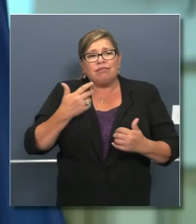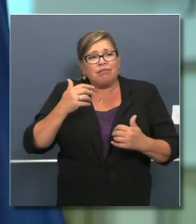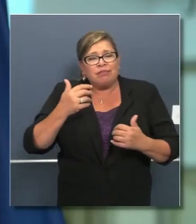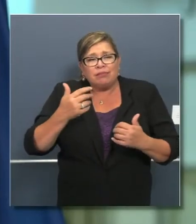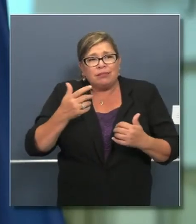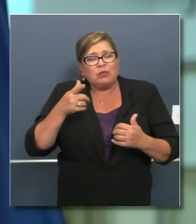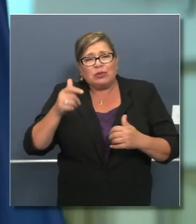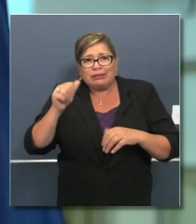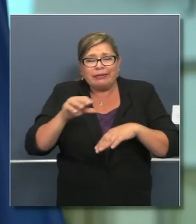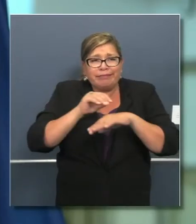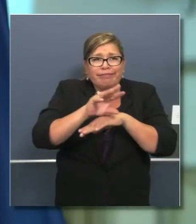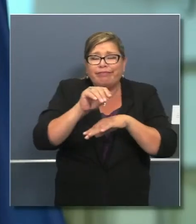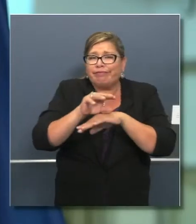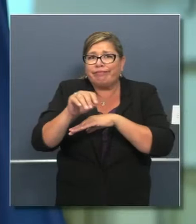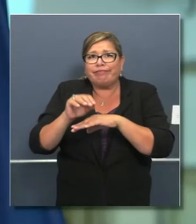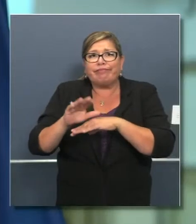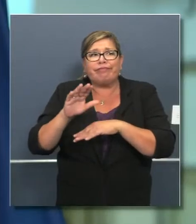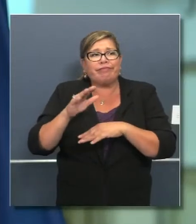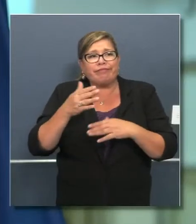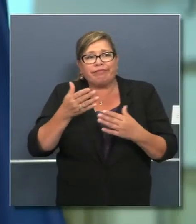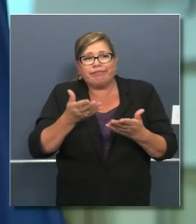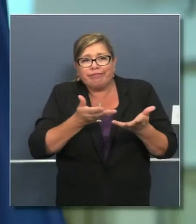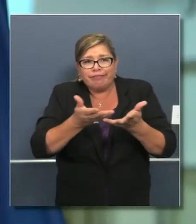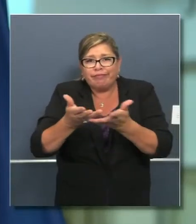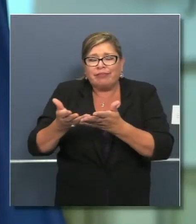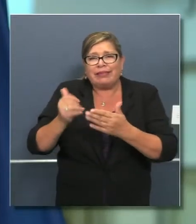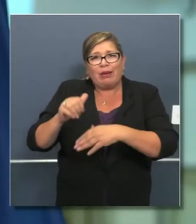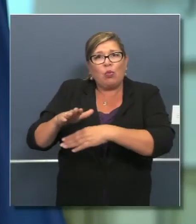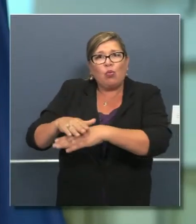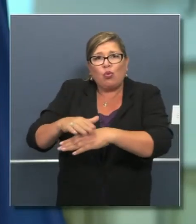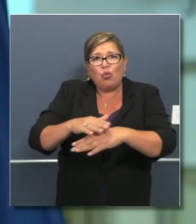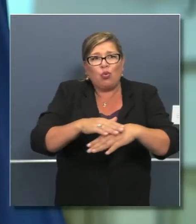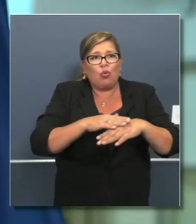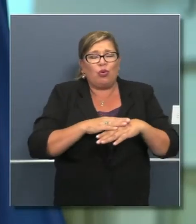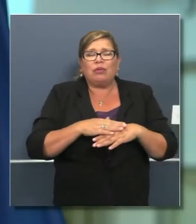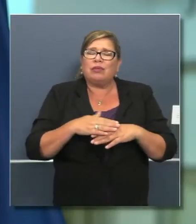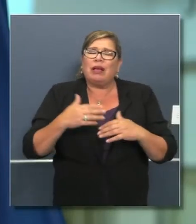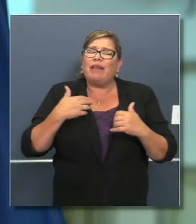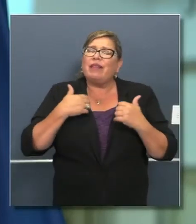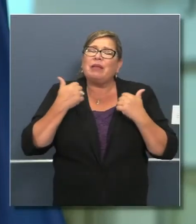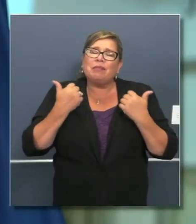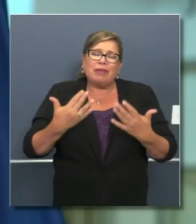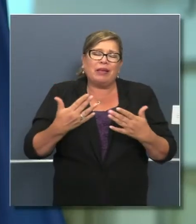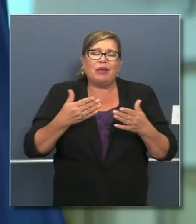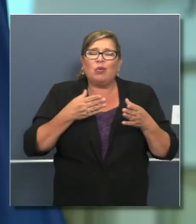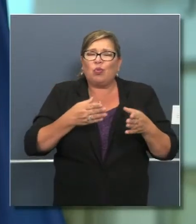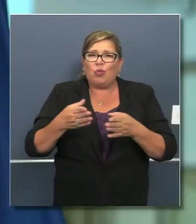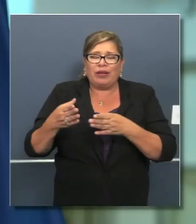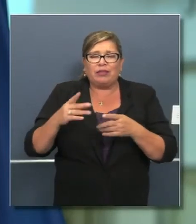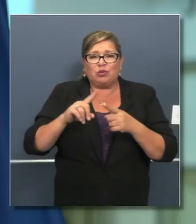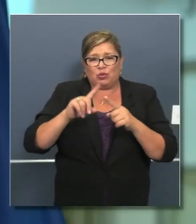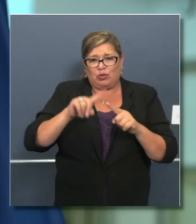they can educate they will they can warn there are many gradations of enforcement but clearly